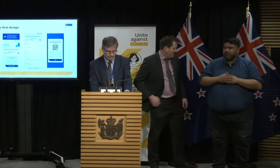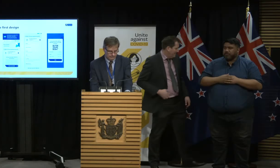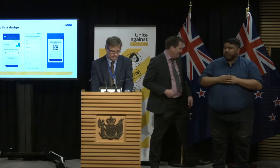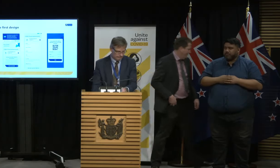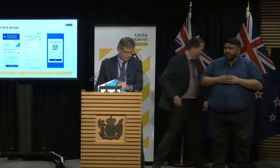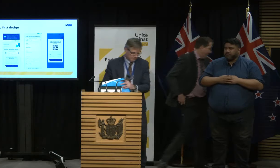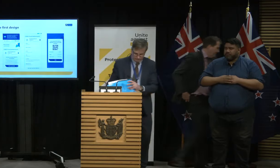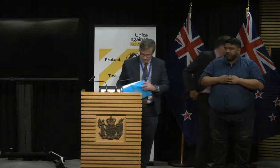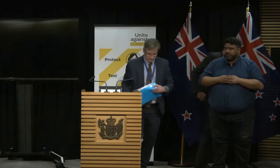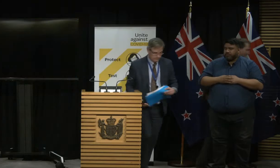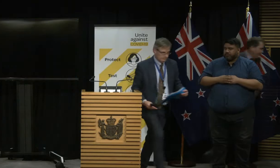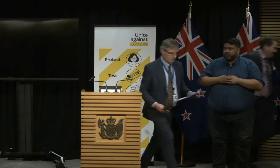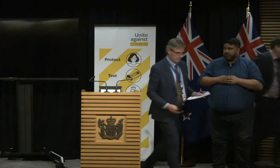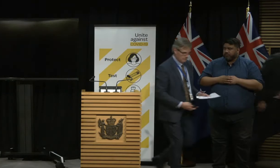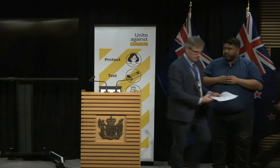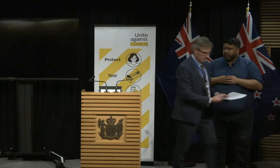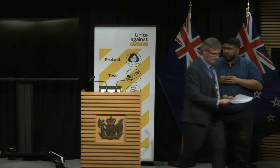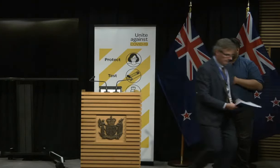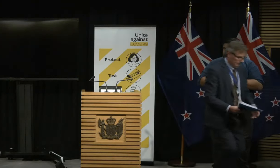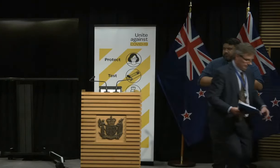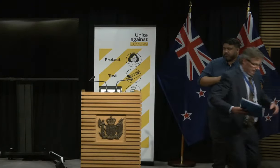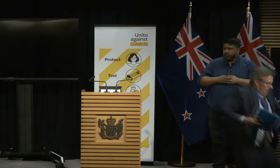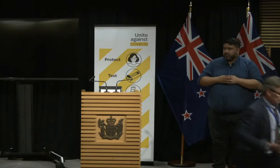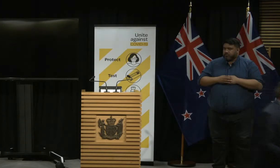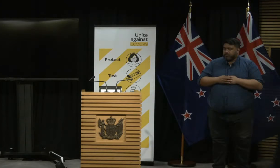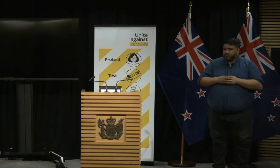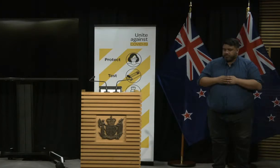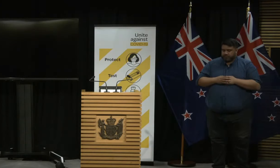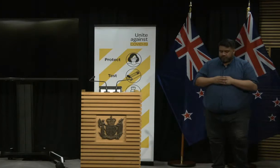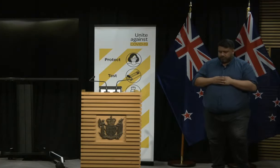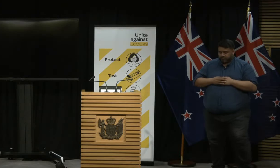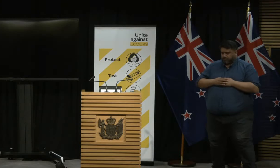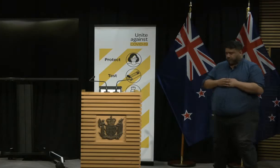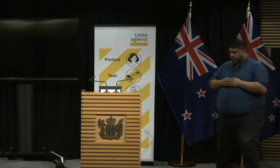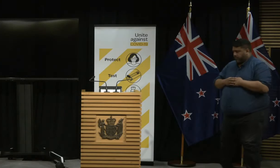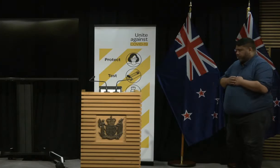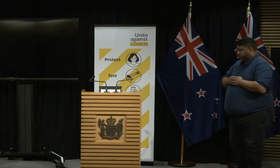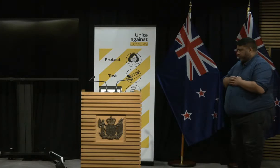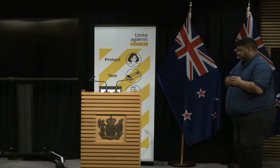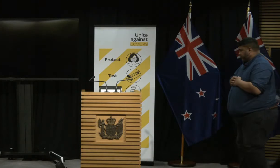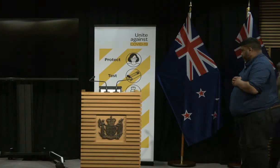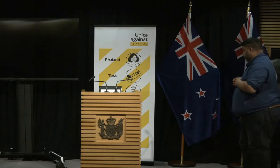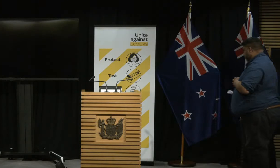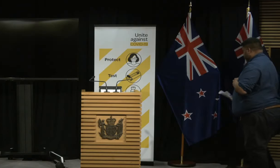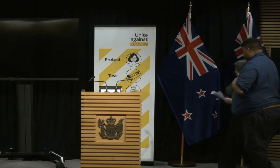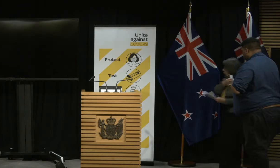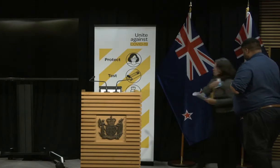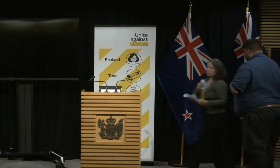to an eventful study will have the bare minimum information needed to support that. Thank you very much.